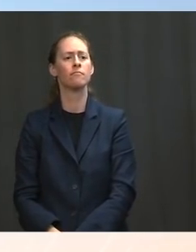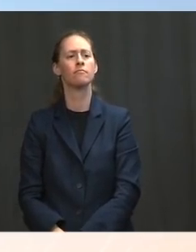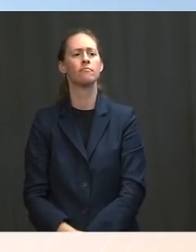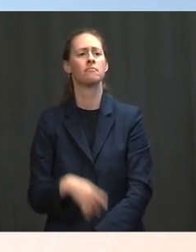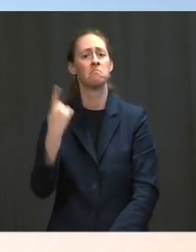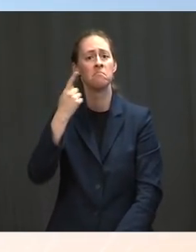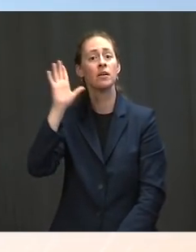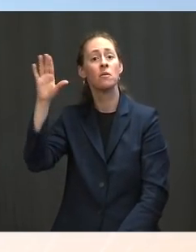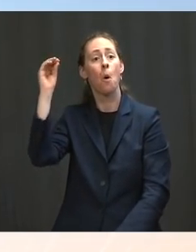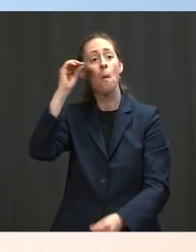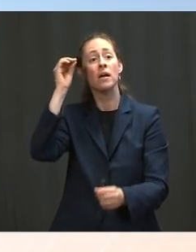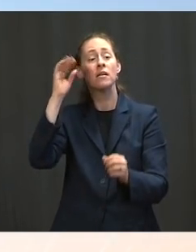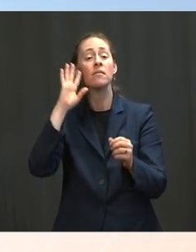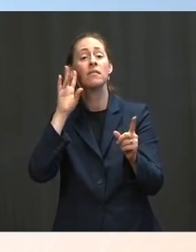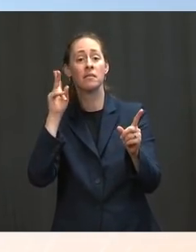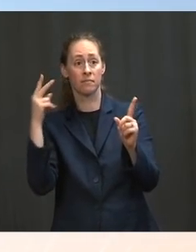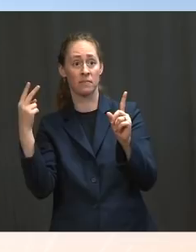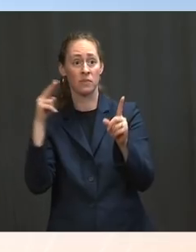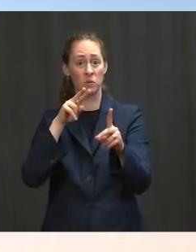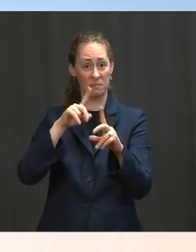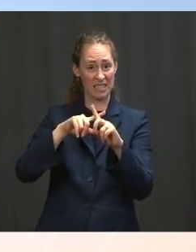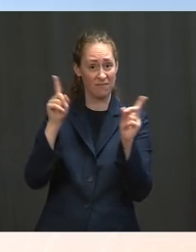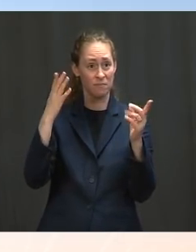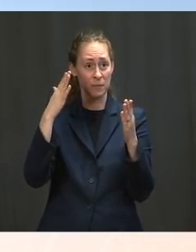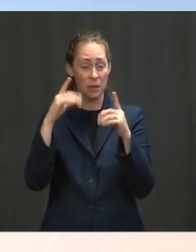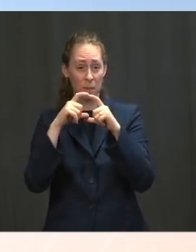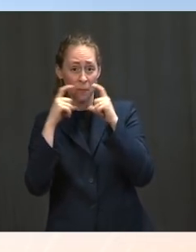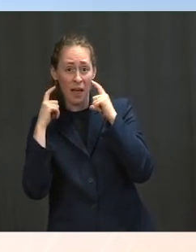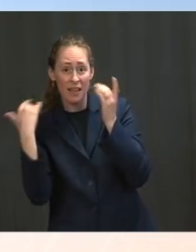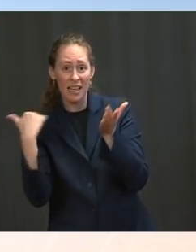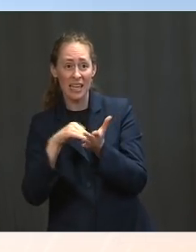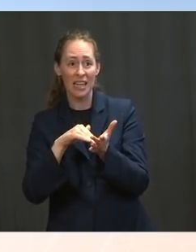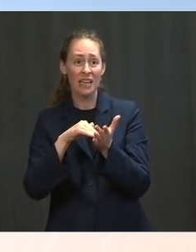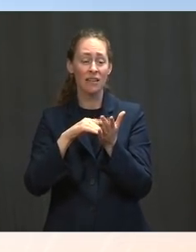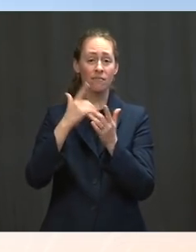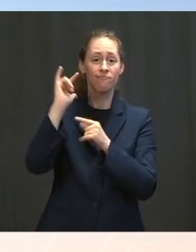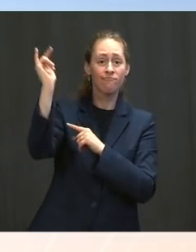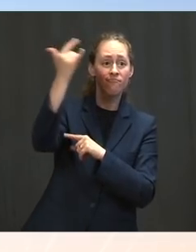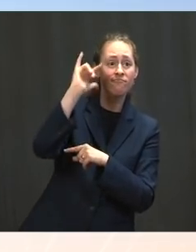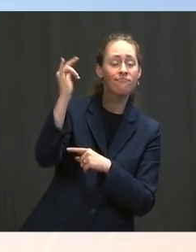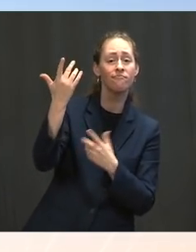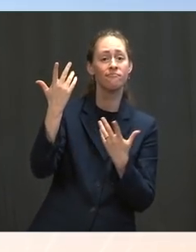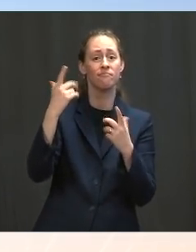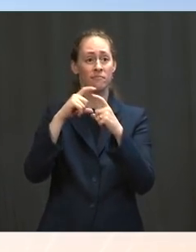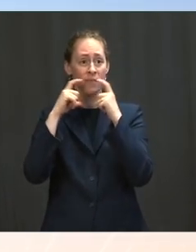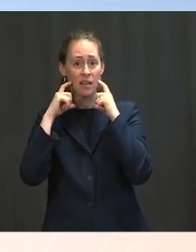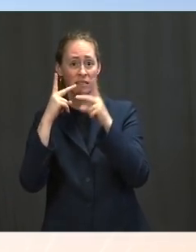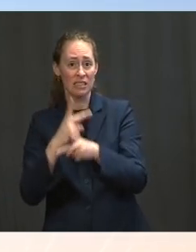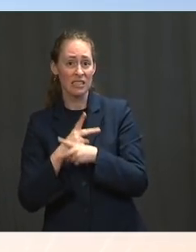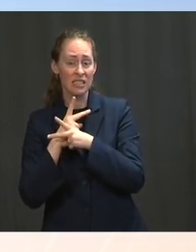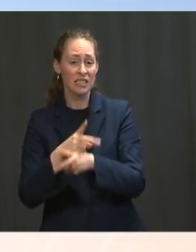It's still in effect, but there's been some talk that might be lifted as more vaccinations take place. Ms. Psaki: Sure. I would not anticipate -- or you should not anticipate, I should say --